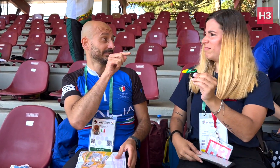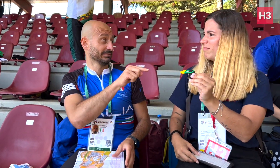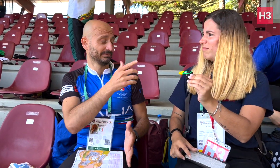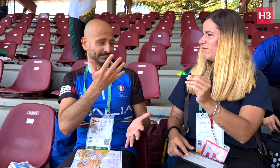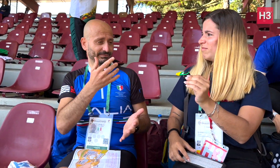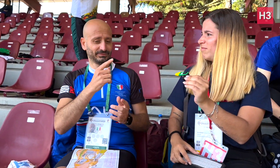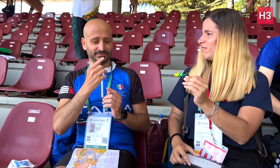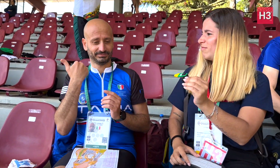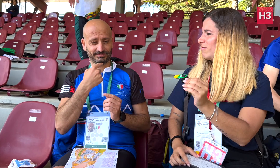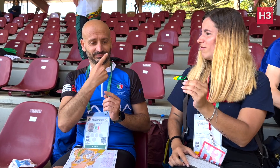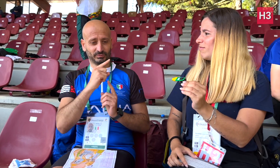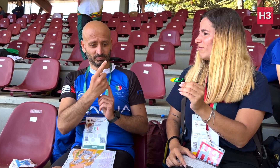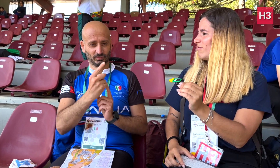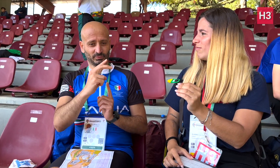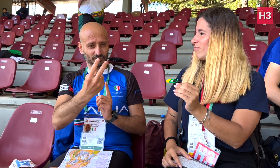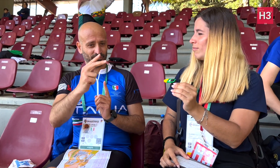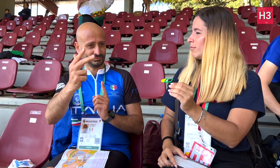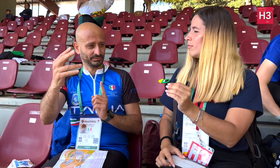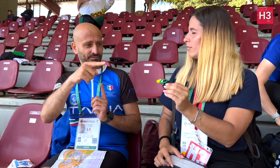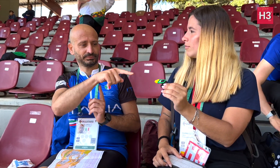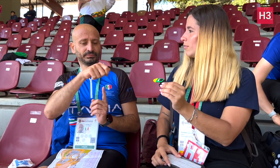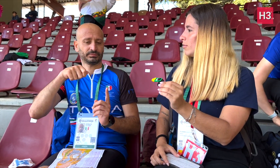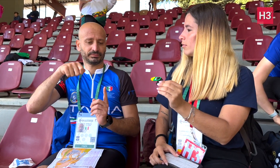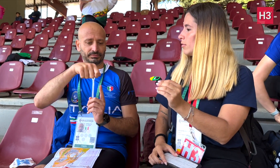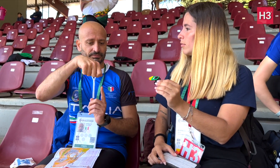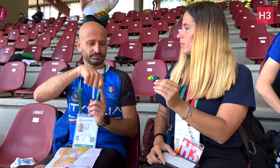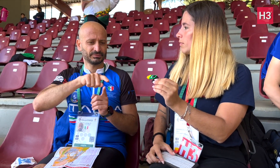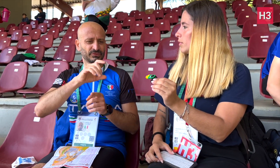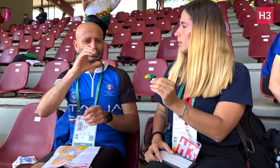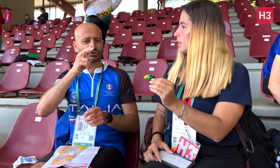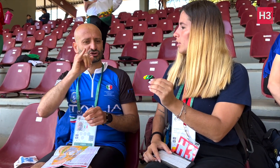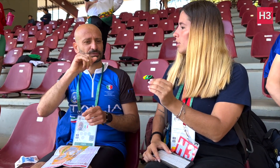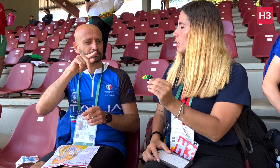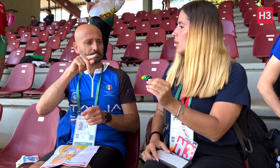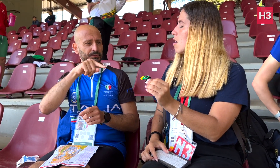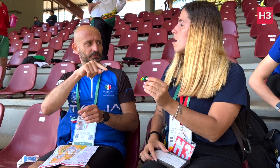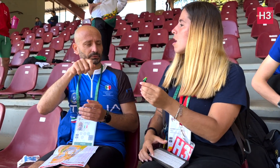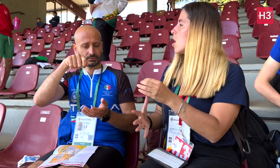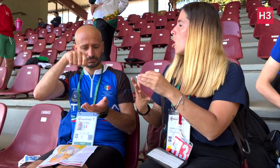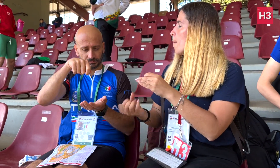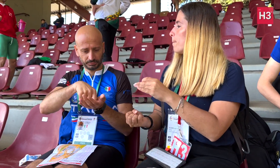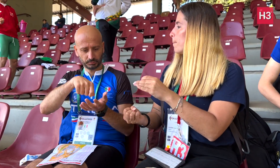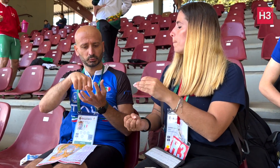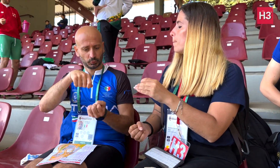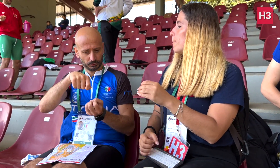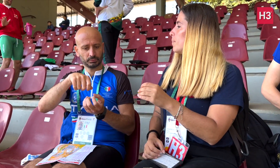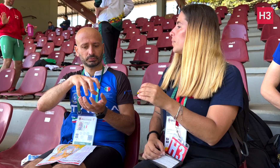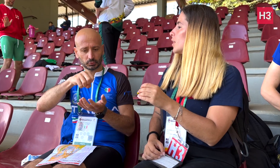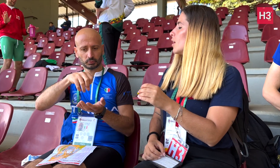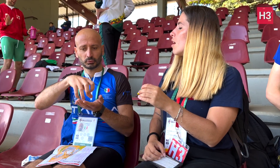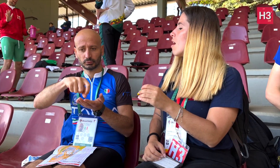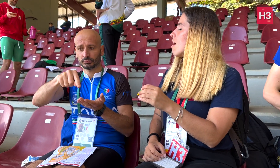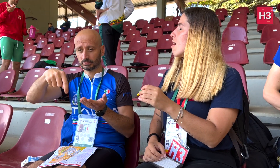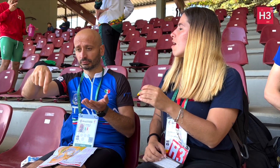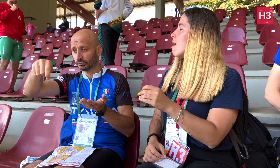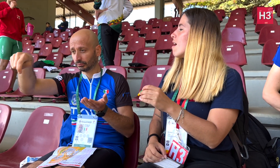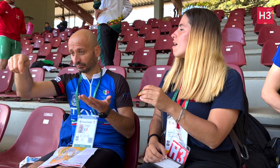Like I told you about the control points, this is a chip with the ability to record exactly when you visited various points,